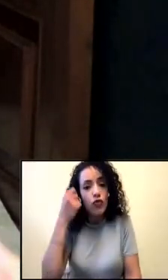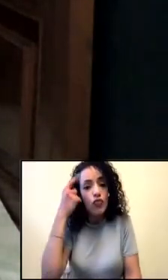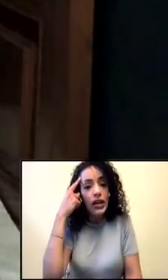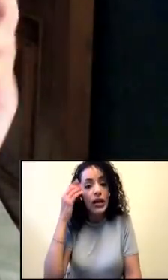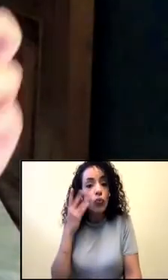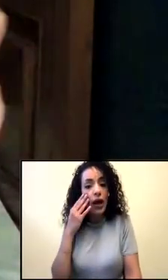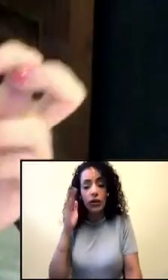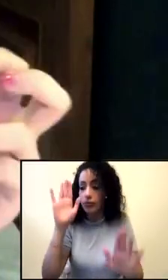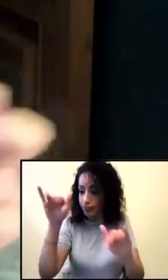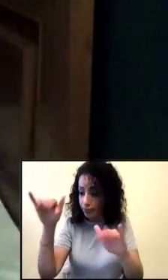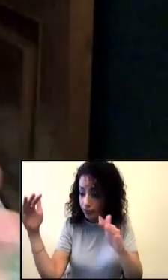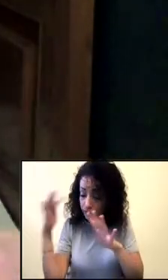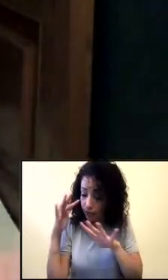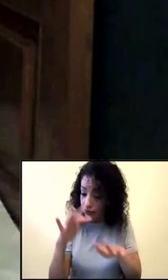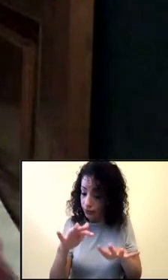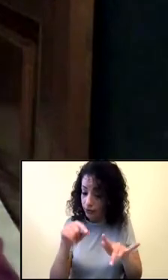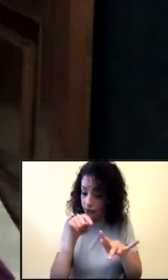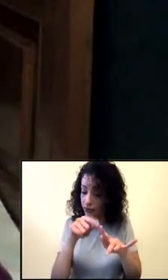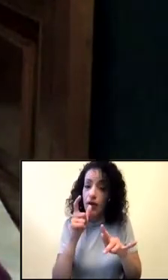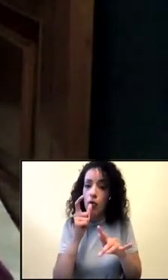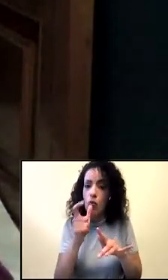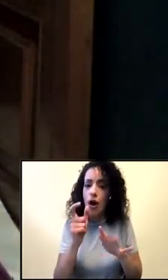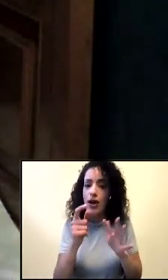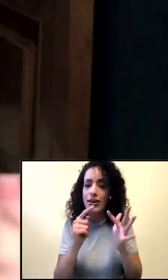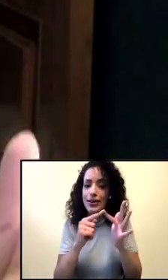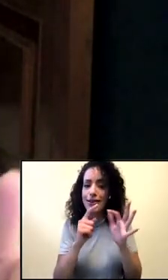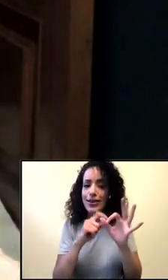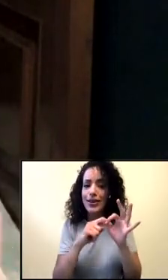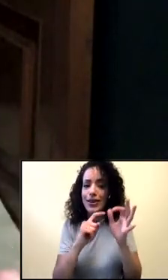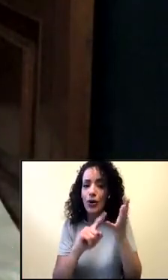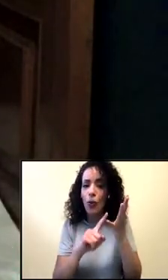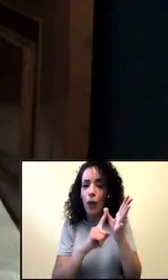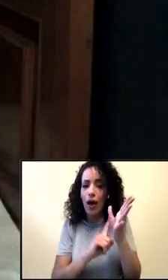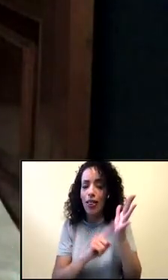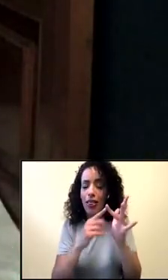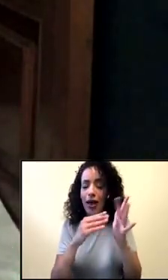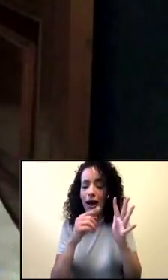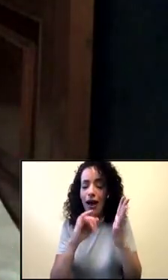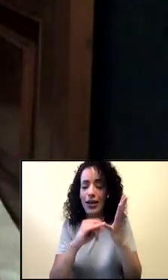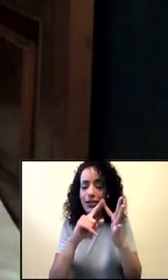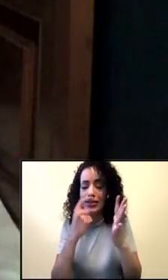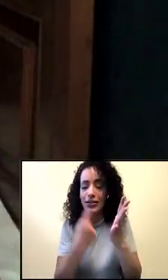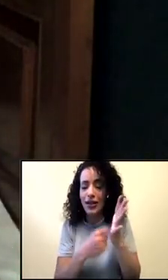we use the word equalizer in this conversation so using something that could be an equalizer